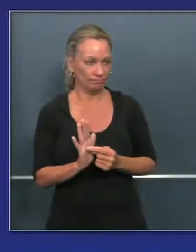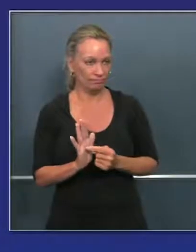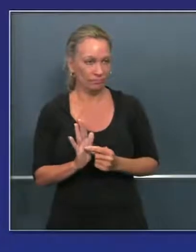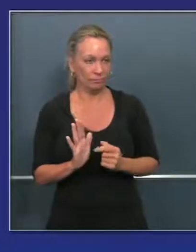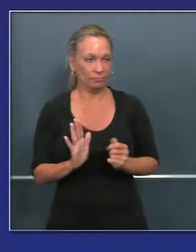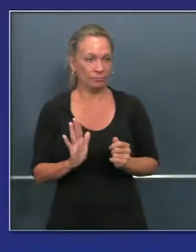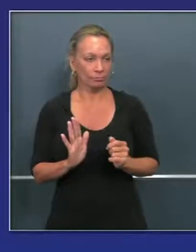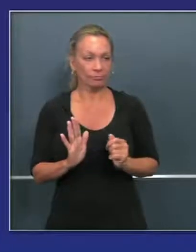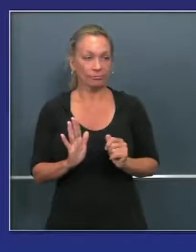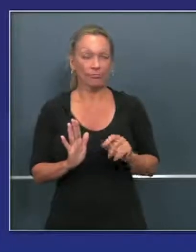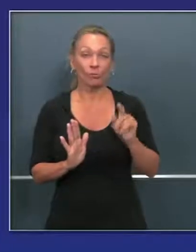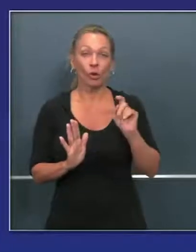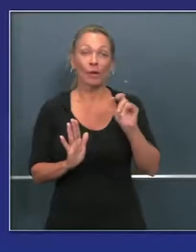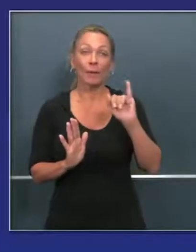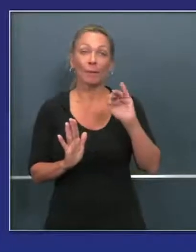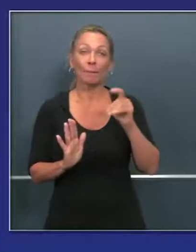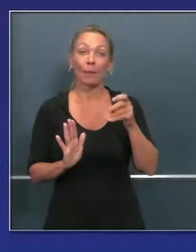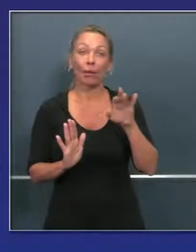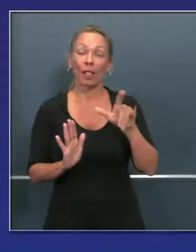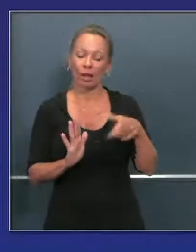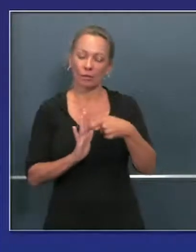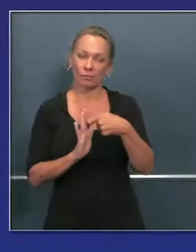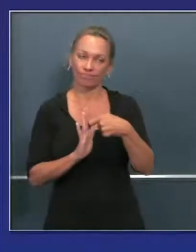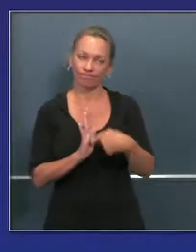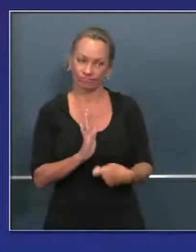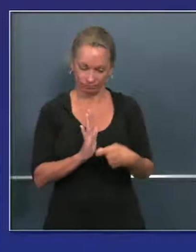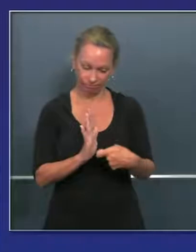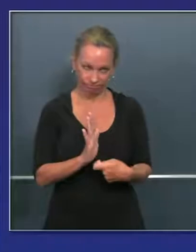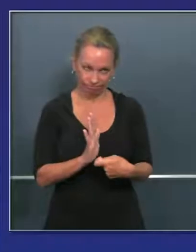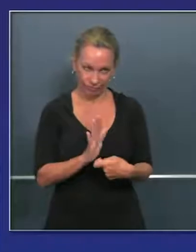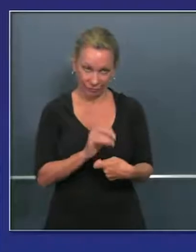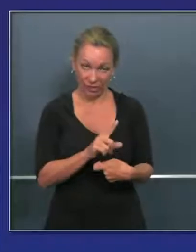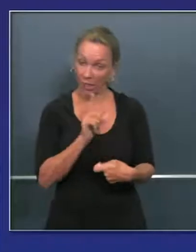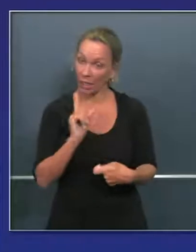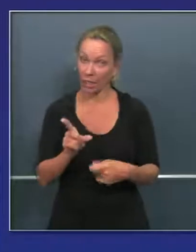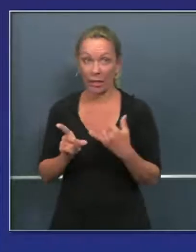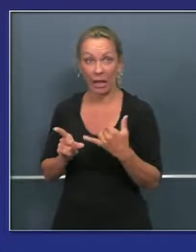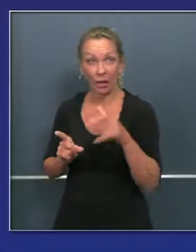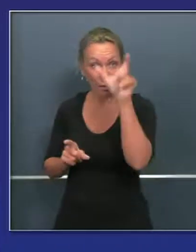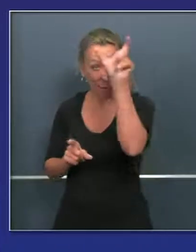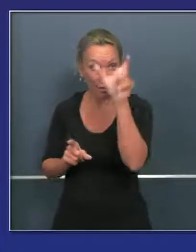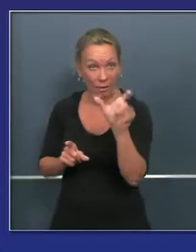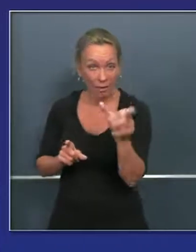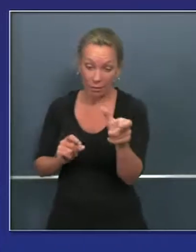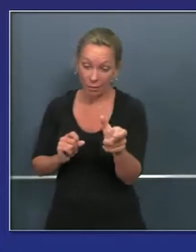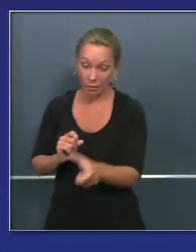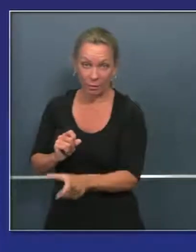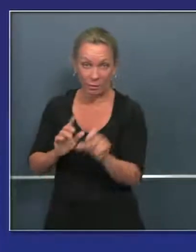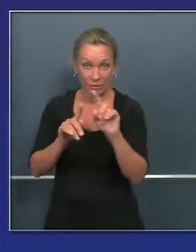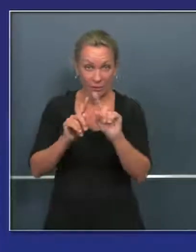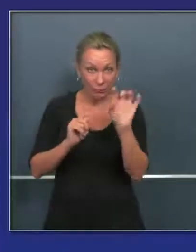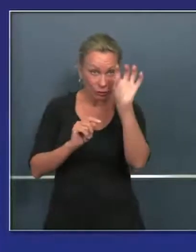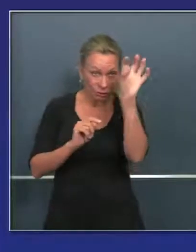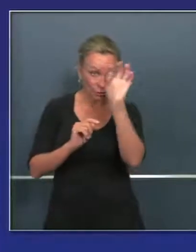recognizing the transmission is increased in areas of the state not just in Imperial County we moved